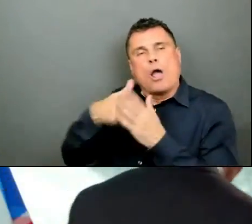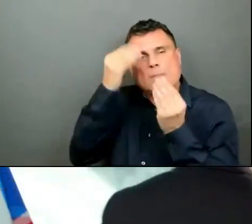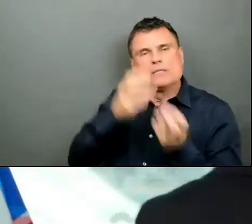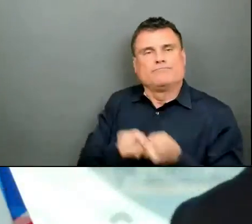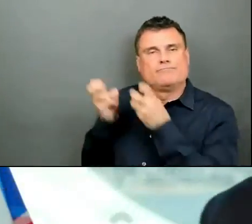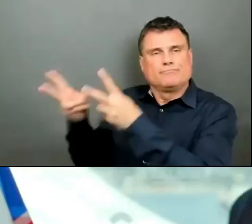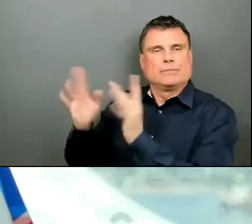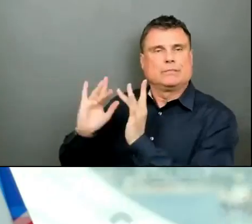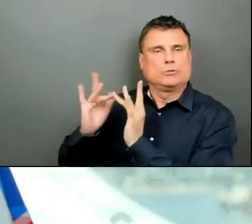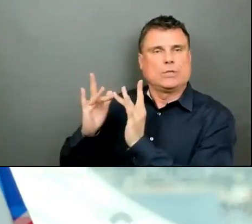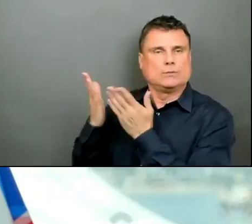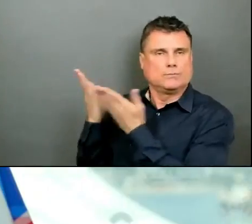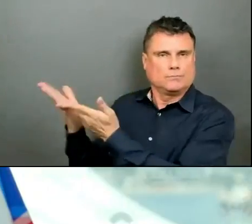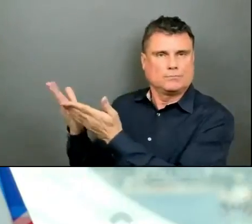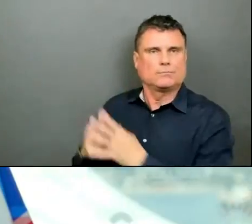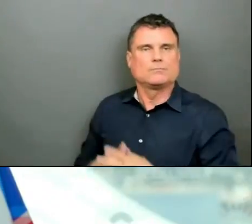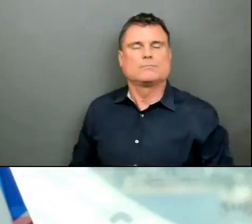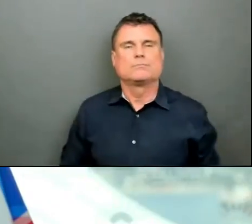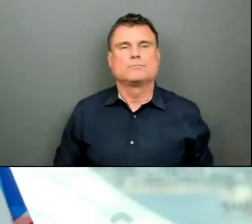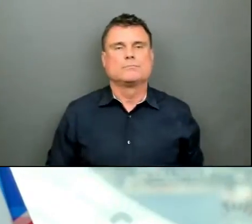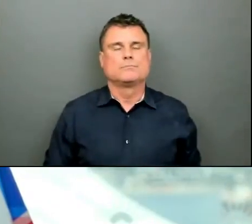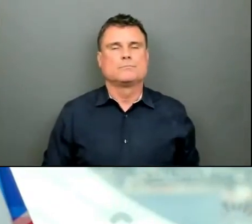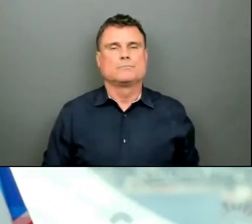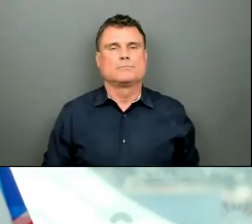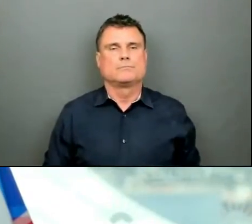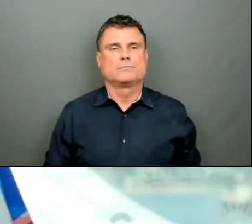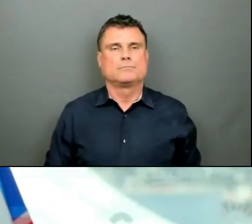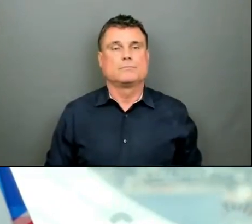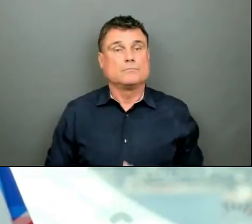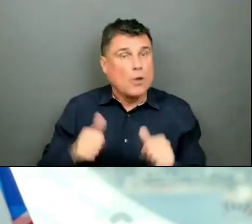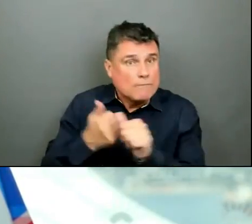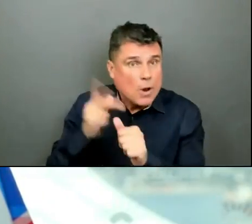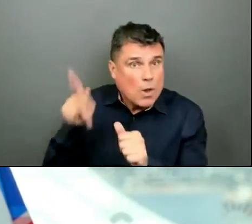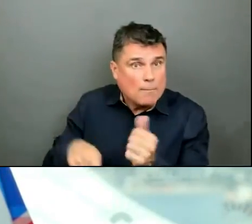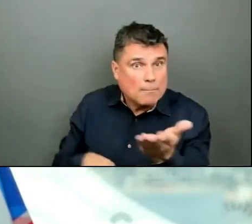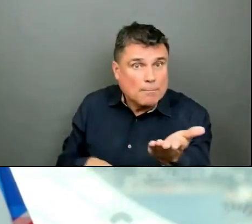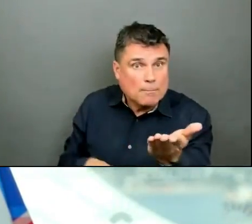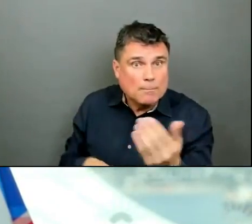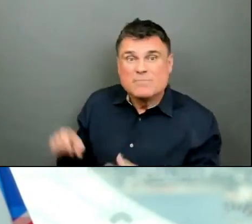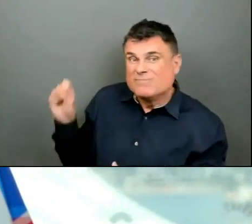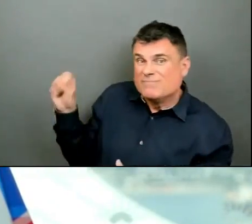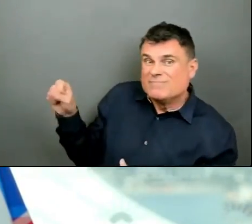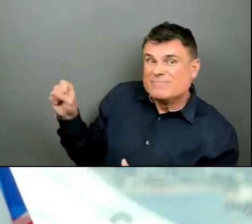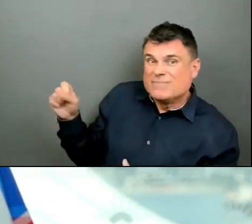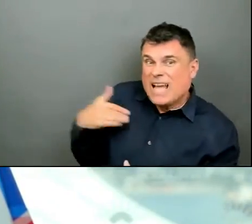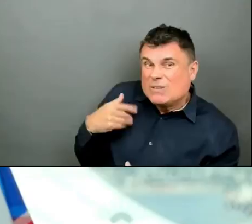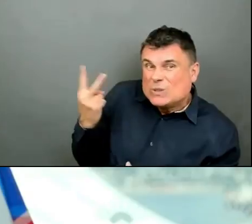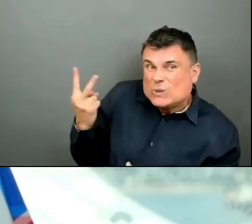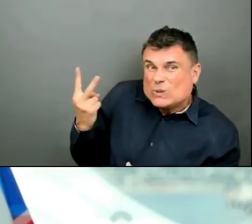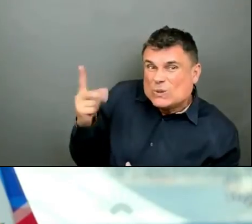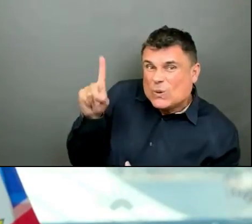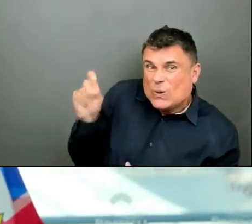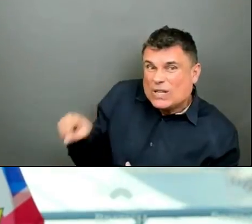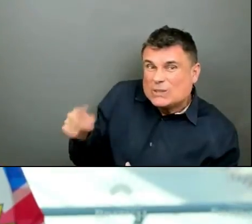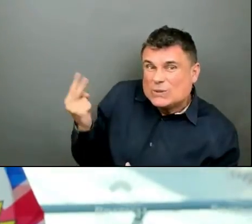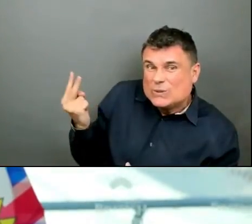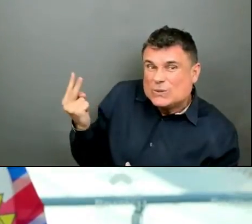Thank you. Do you have a follow-up? I do. It is two separate questions. I'm sorry.